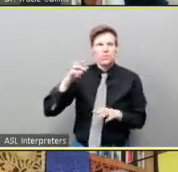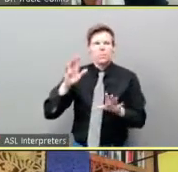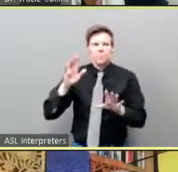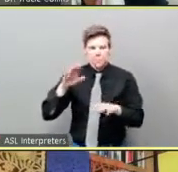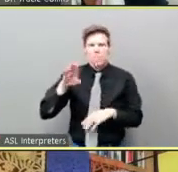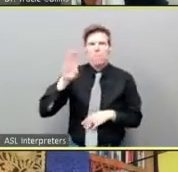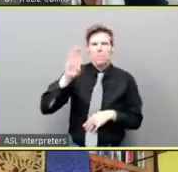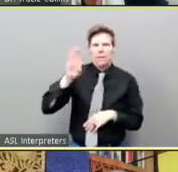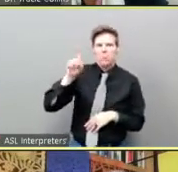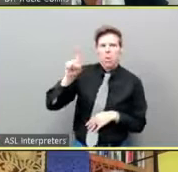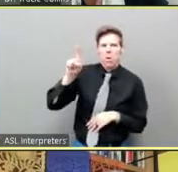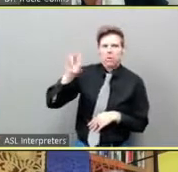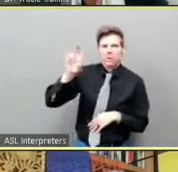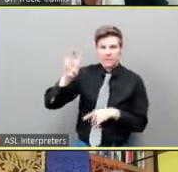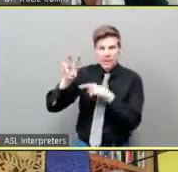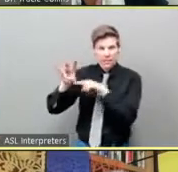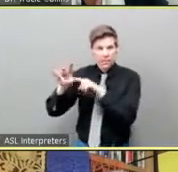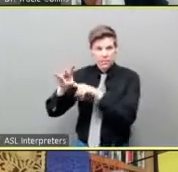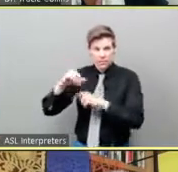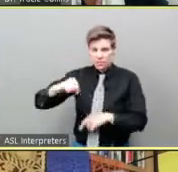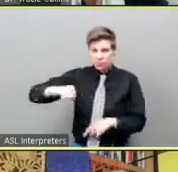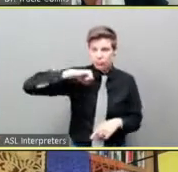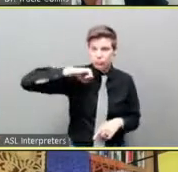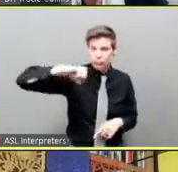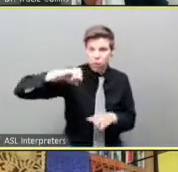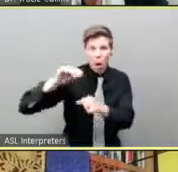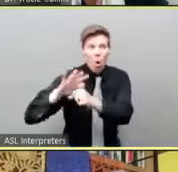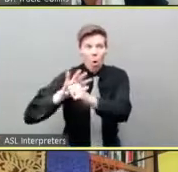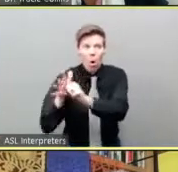the vaccine? When we have good data from Pfizer so far, that suggests that